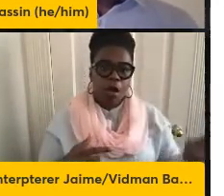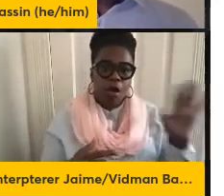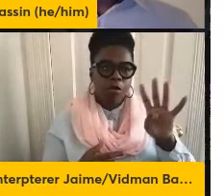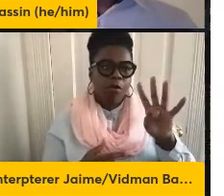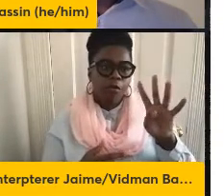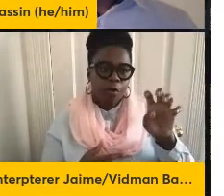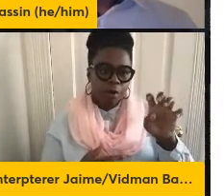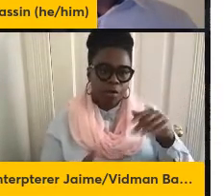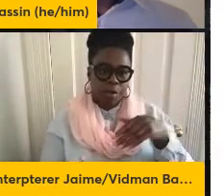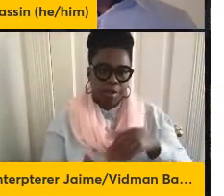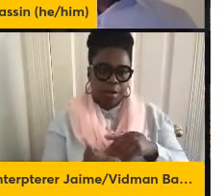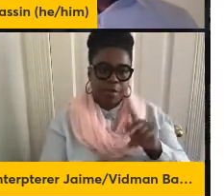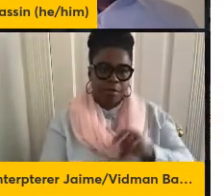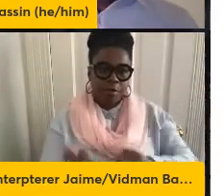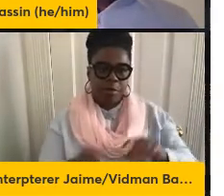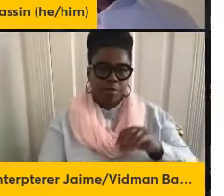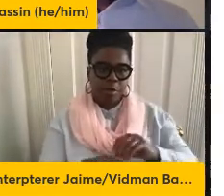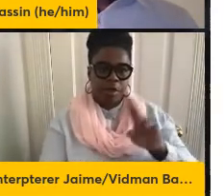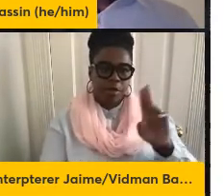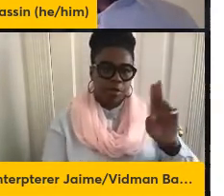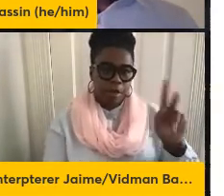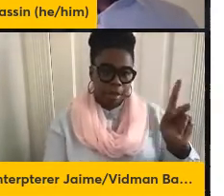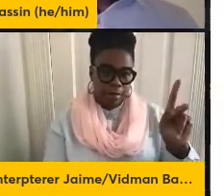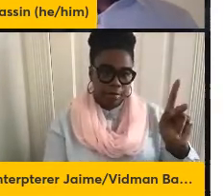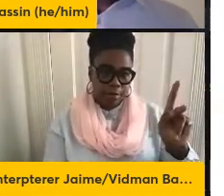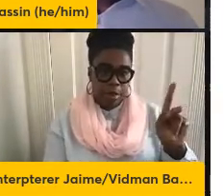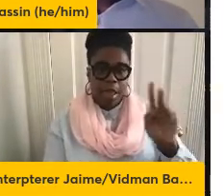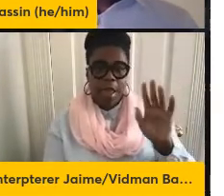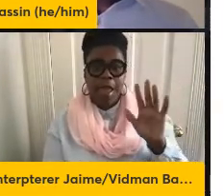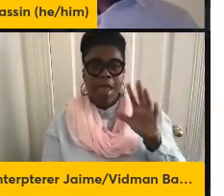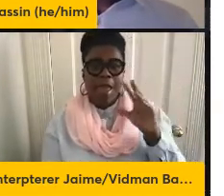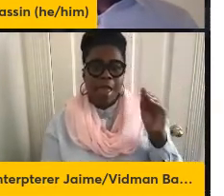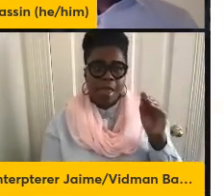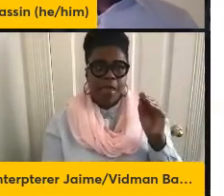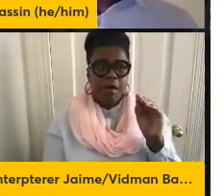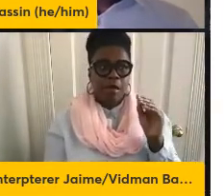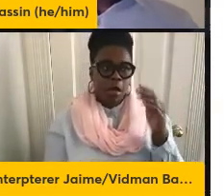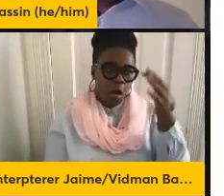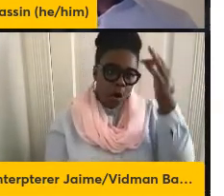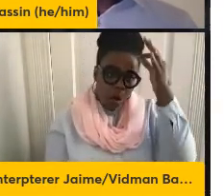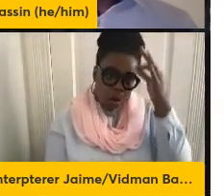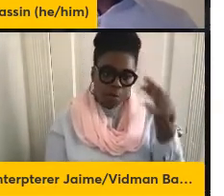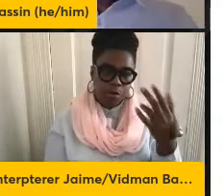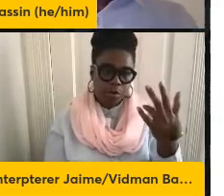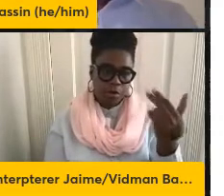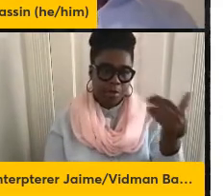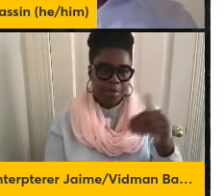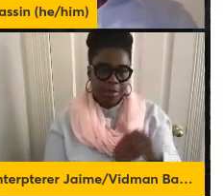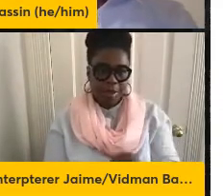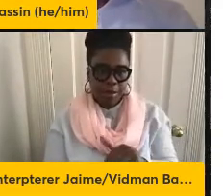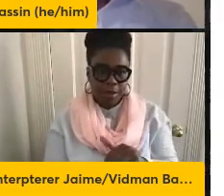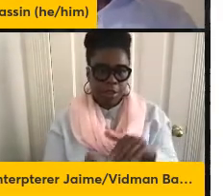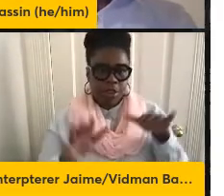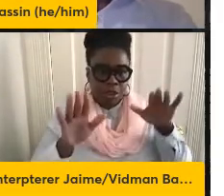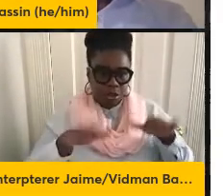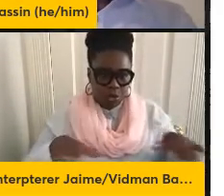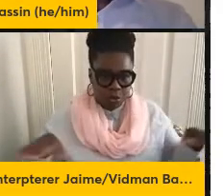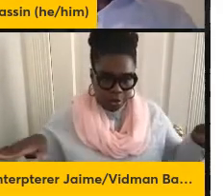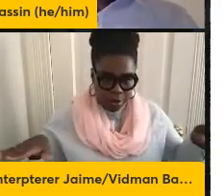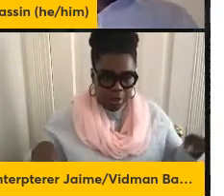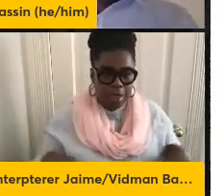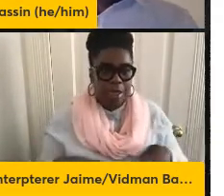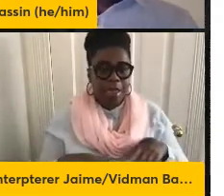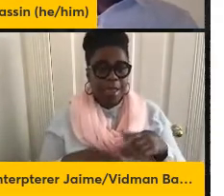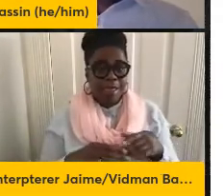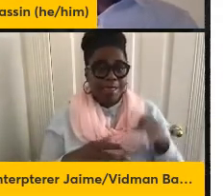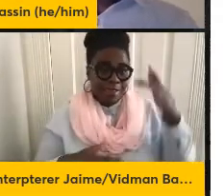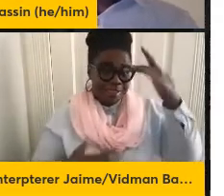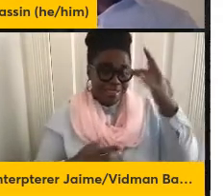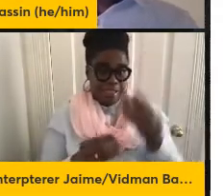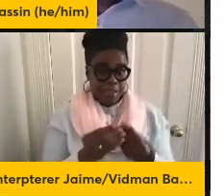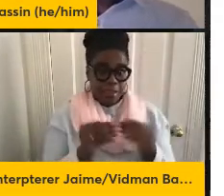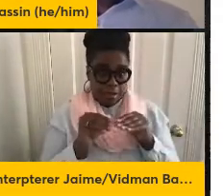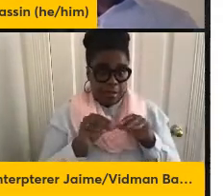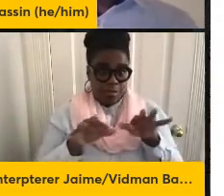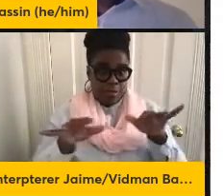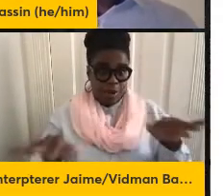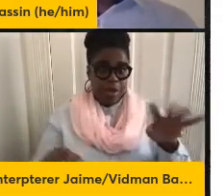people in the UK, and almost 30,000 of them are children. The disease is growing by an alarming 4% Each year the incidence of